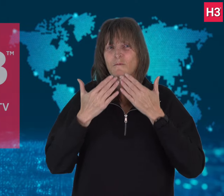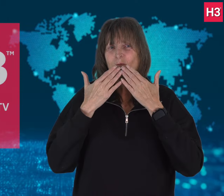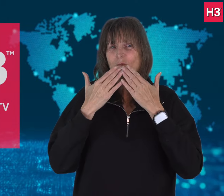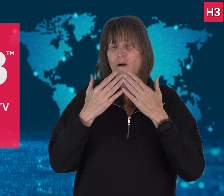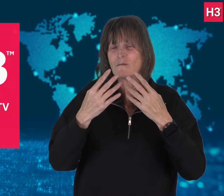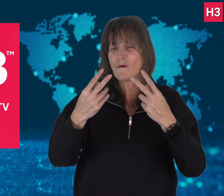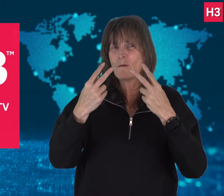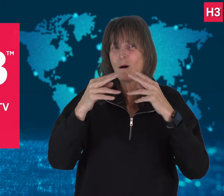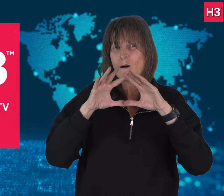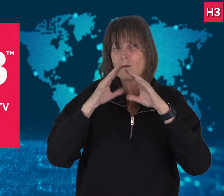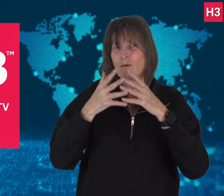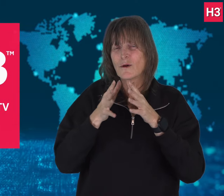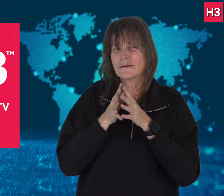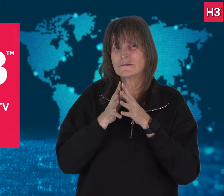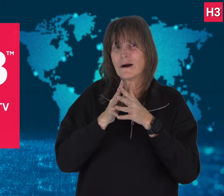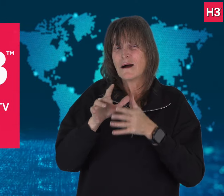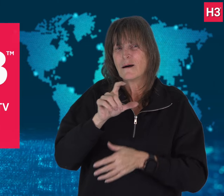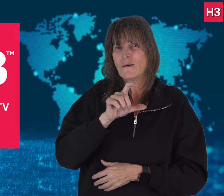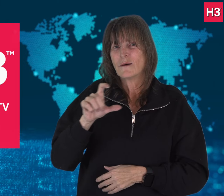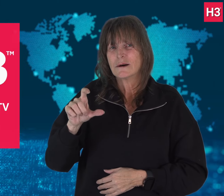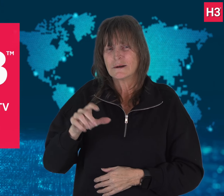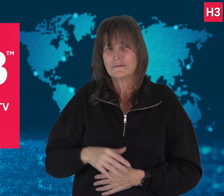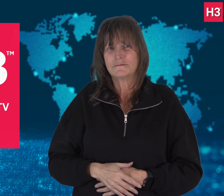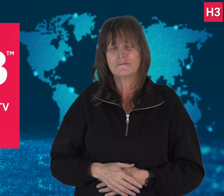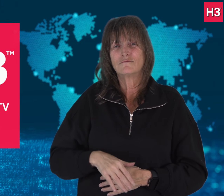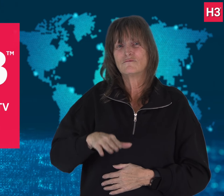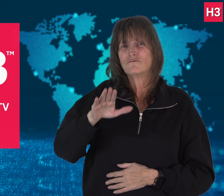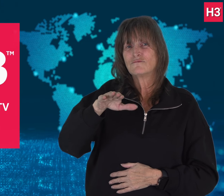Thank you for watching WorldSign Week.